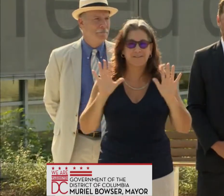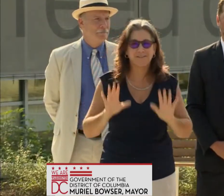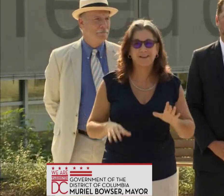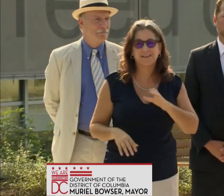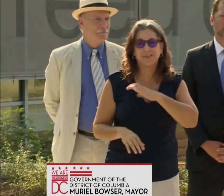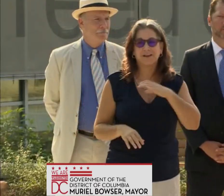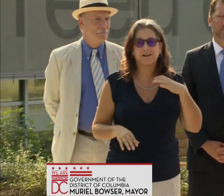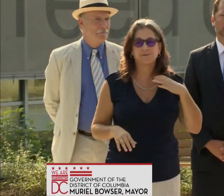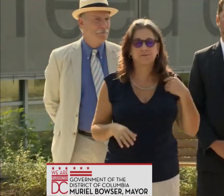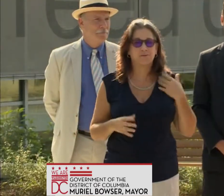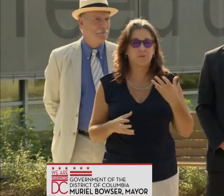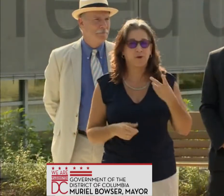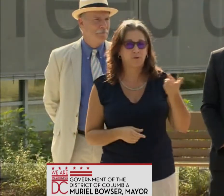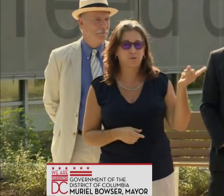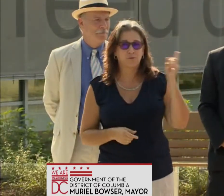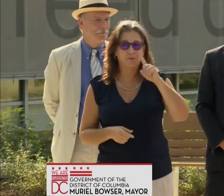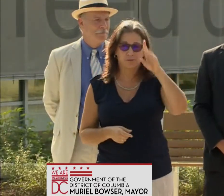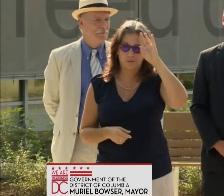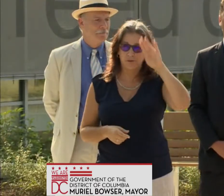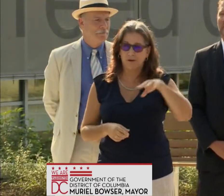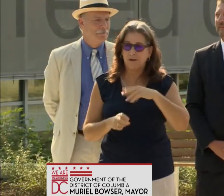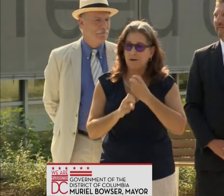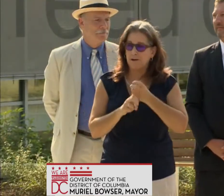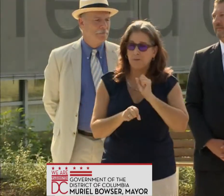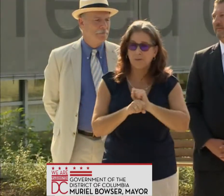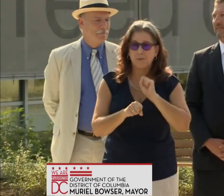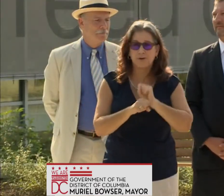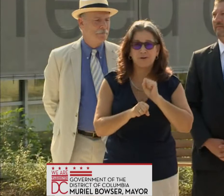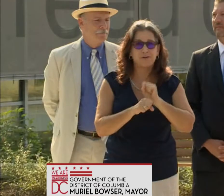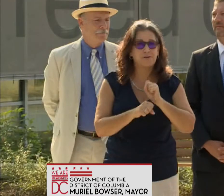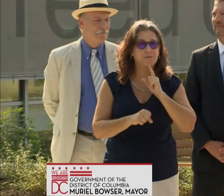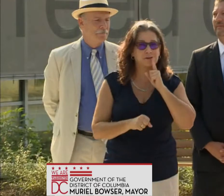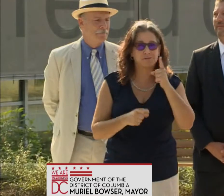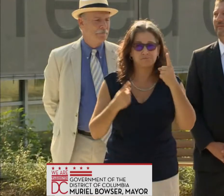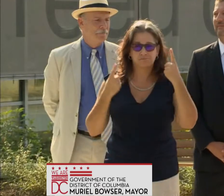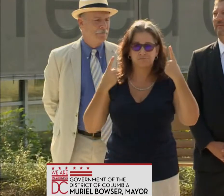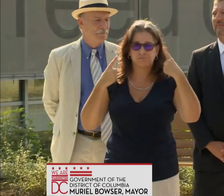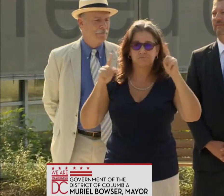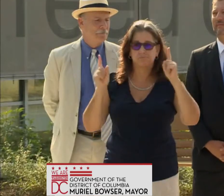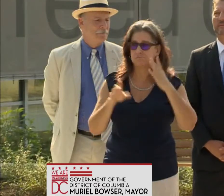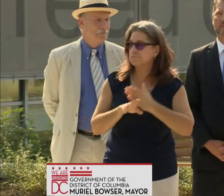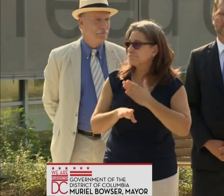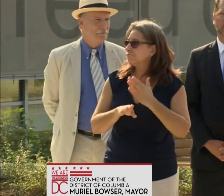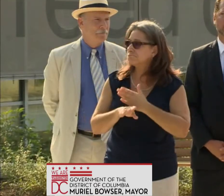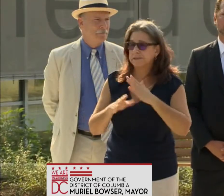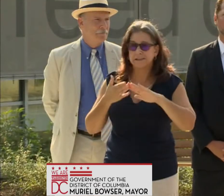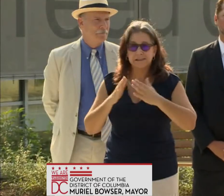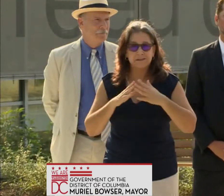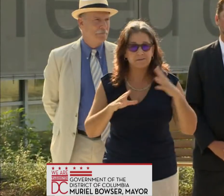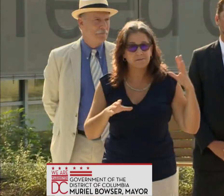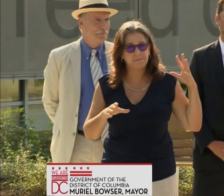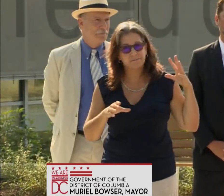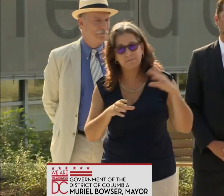we're all working incredibly hard to make sure that all of the modernisations across the city go as well as this one did staying on budget staying on